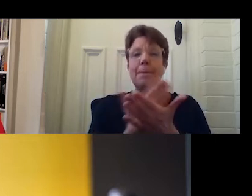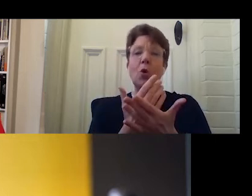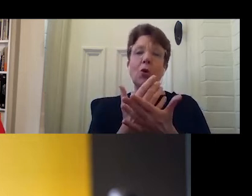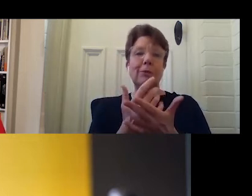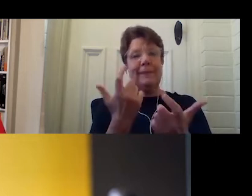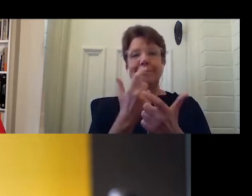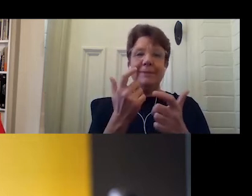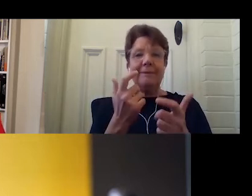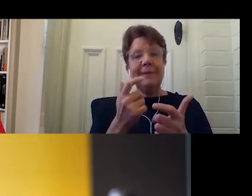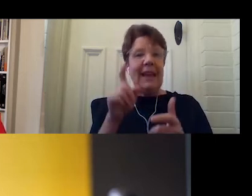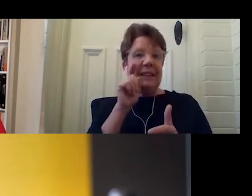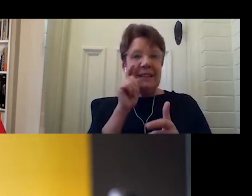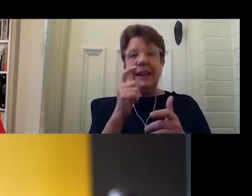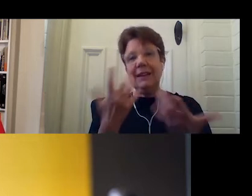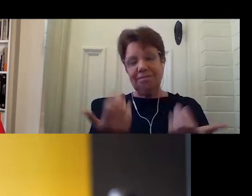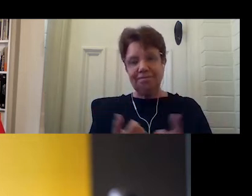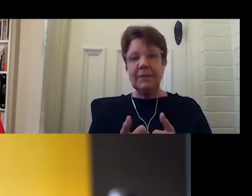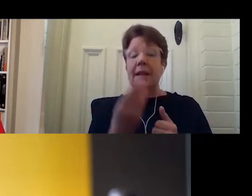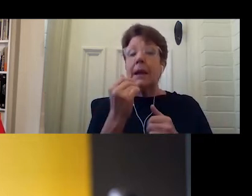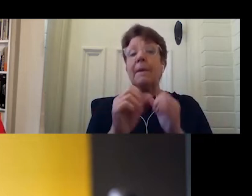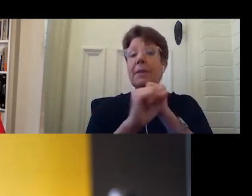Some of the marketing topics that you can learn include the